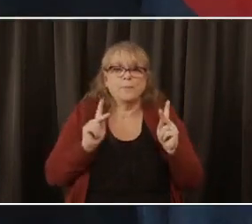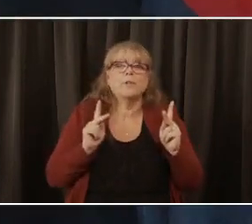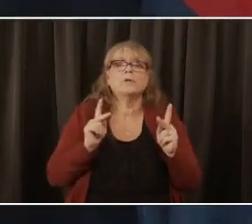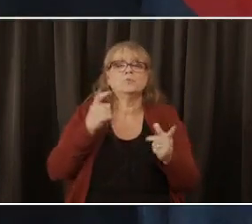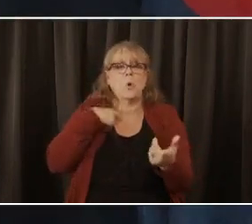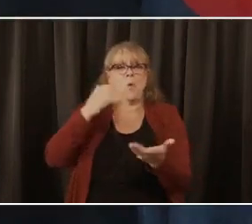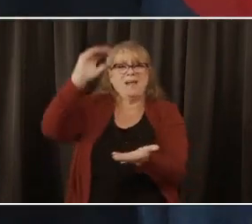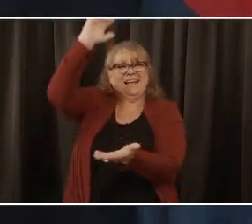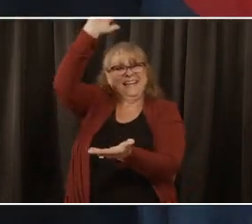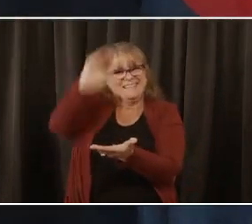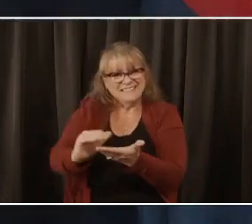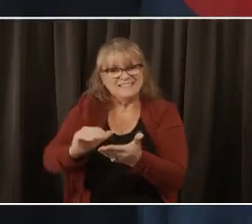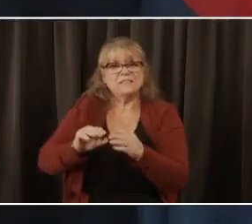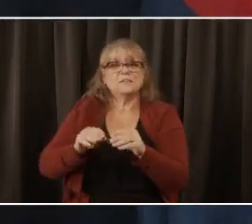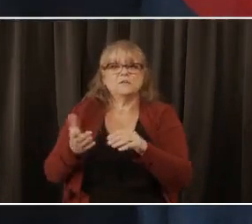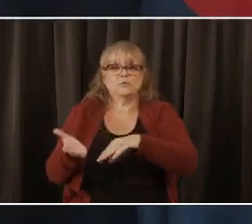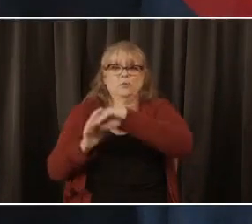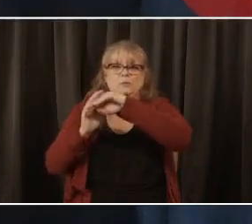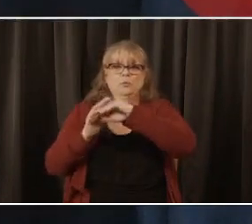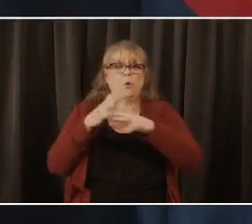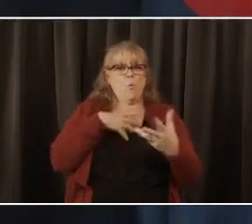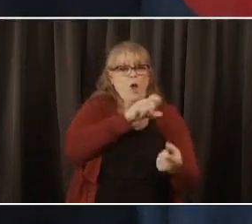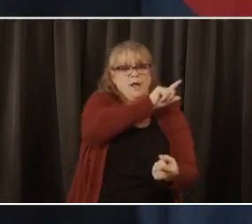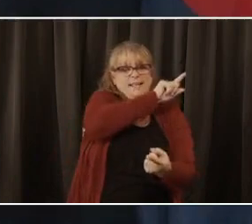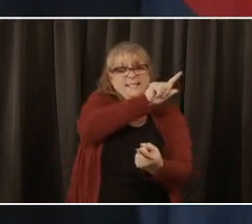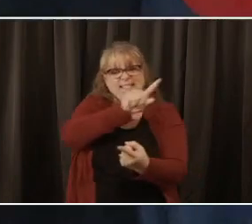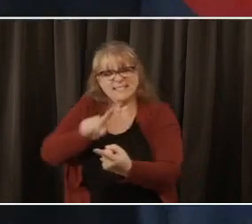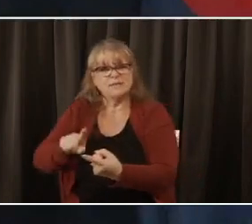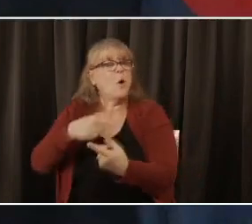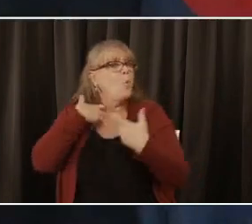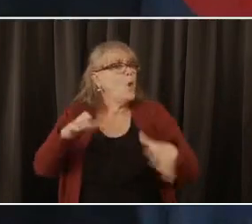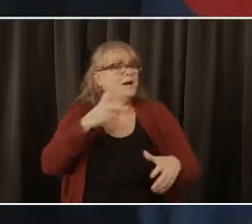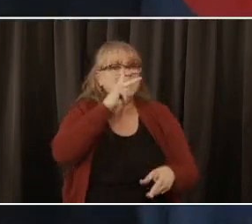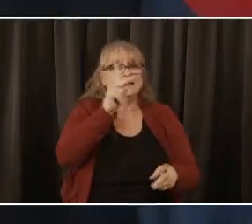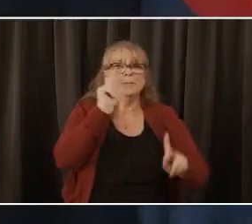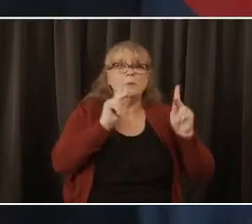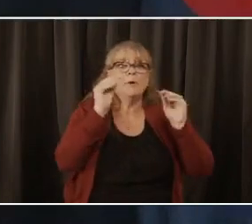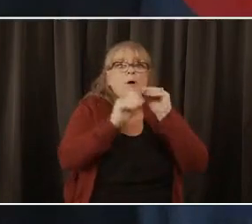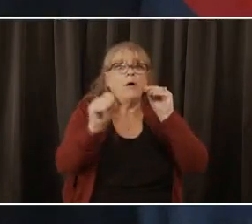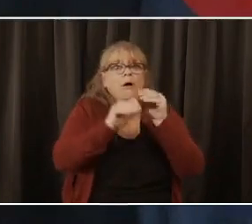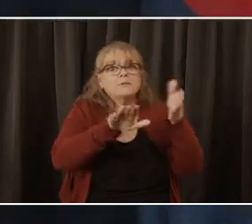are fully vaccinated. So let's say the course with every tool at our disposal, and all it